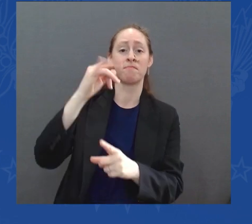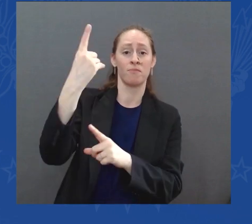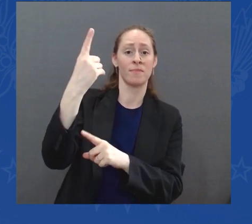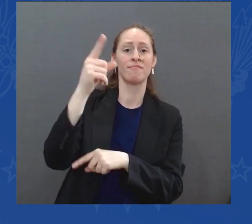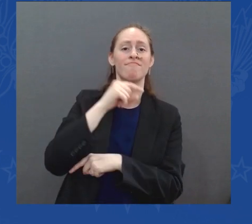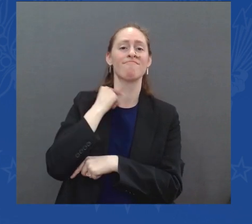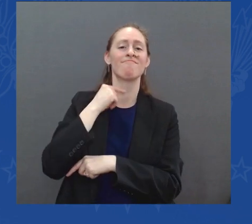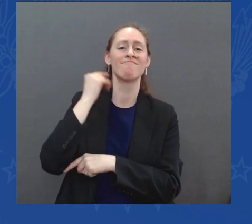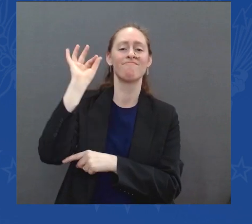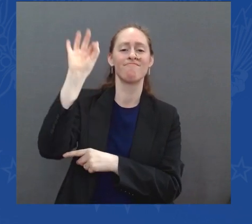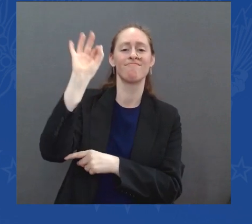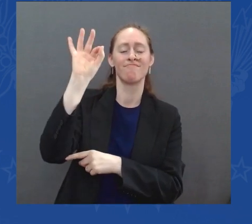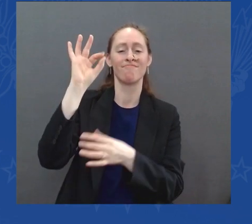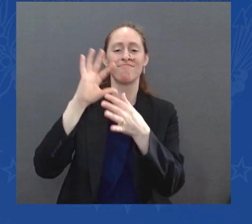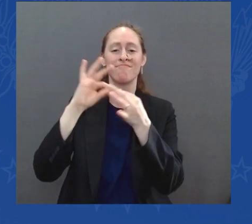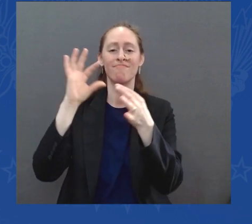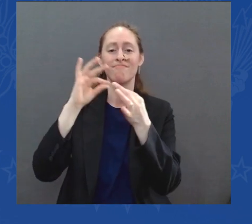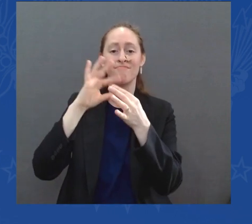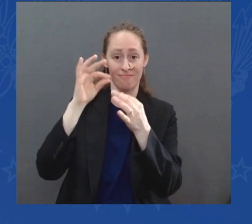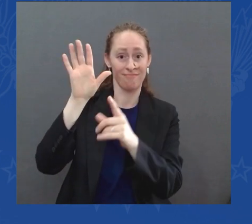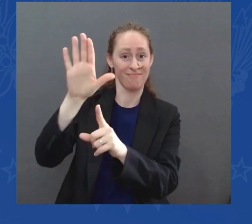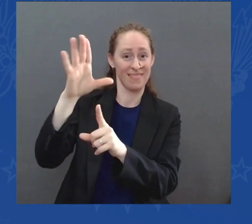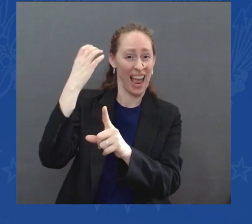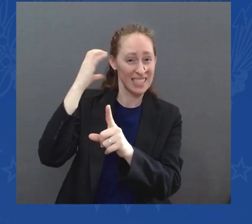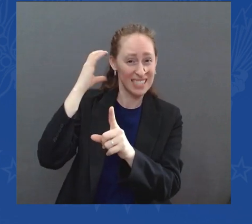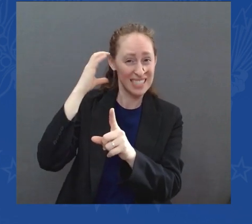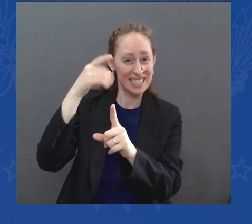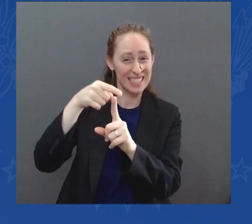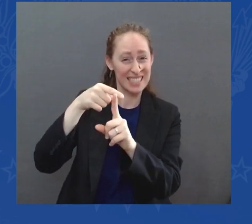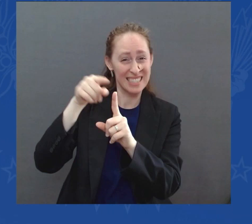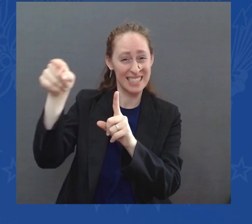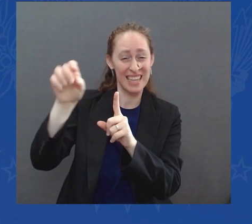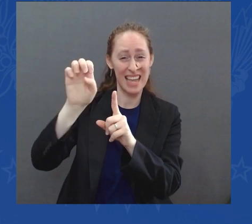are not lines in a history book, but vivid memories.